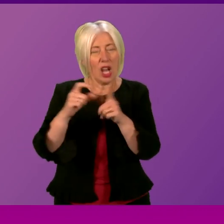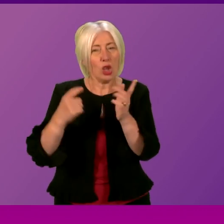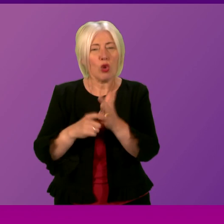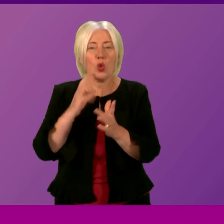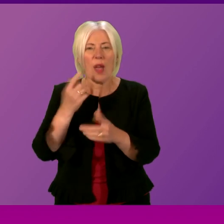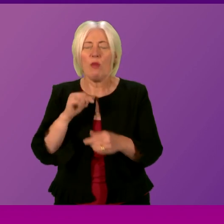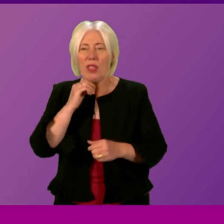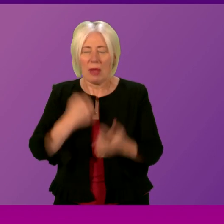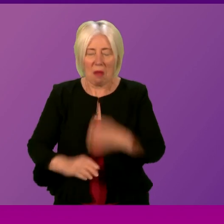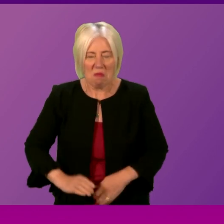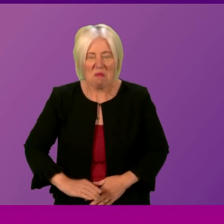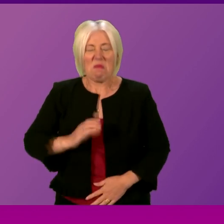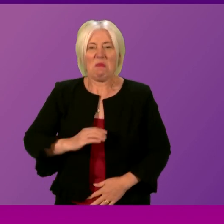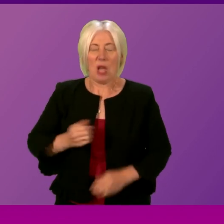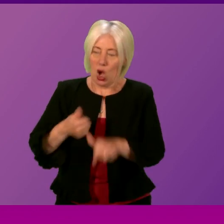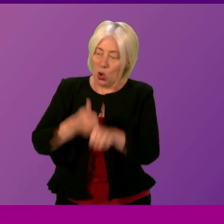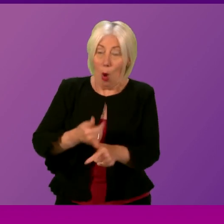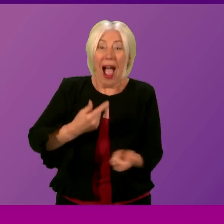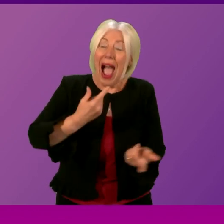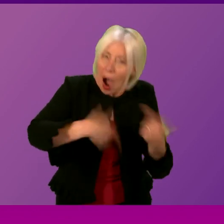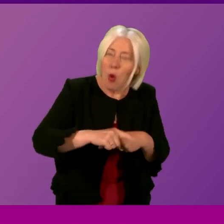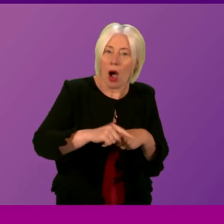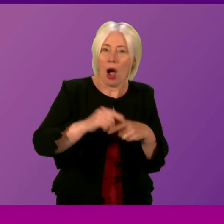and support the net zero targets rather than his Prime Minister?